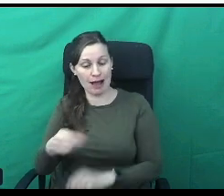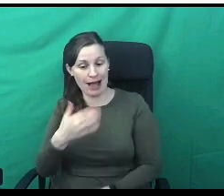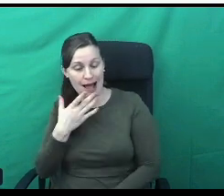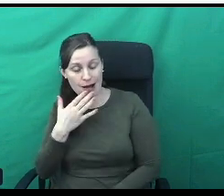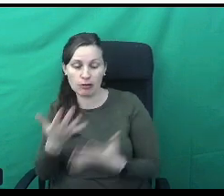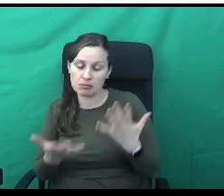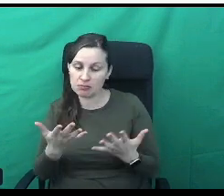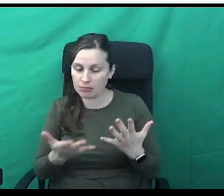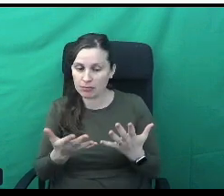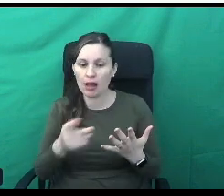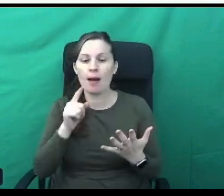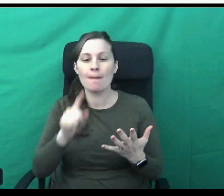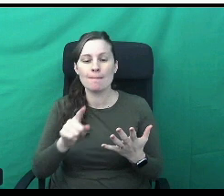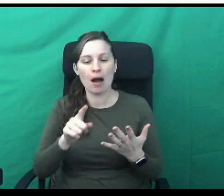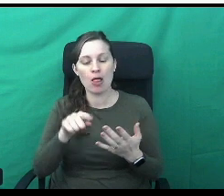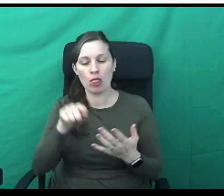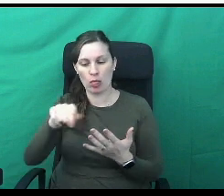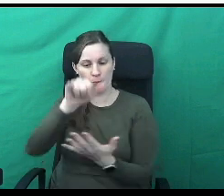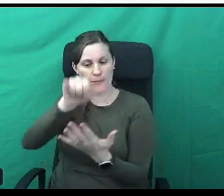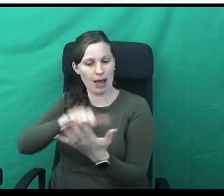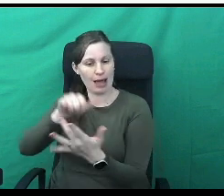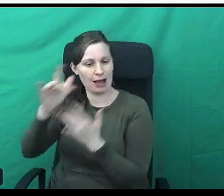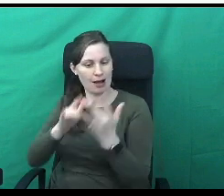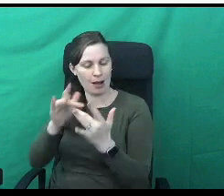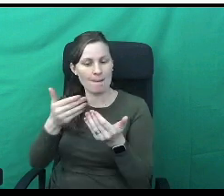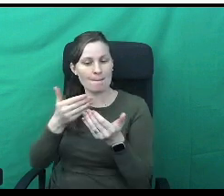which are more complex anyway and have more tags than these generally.